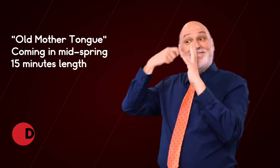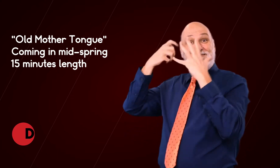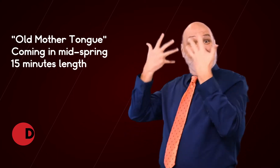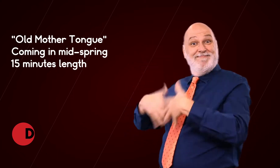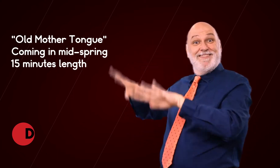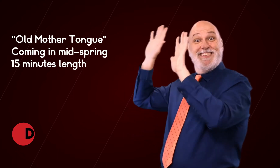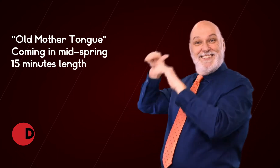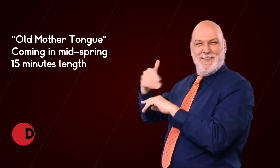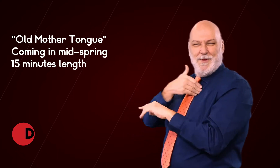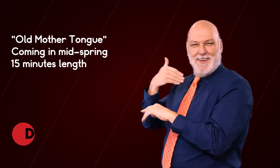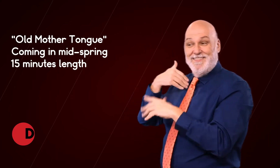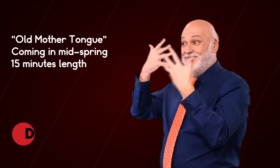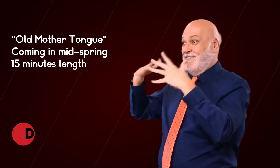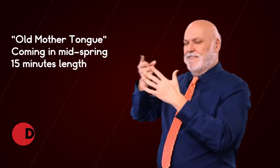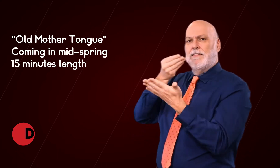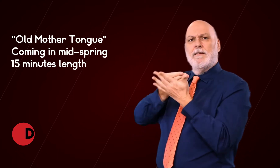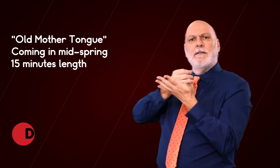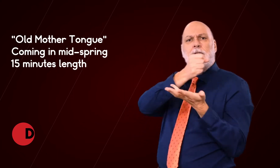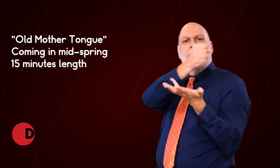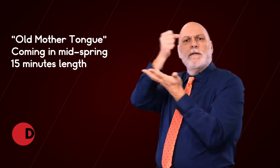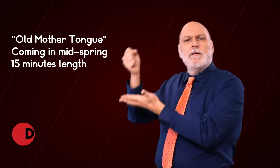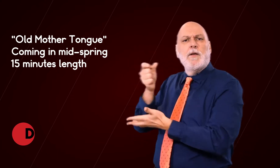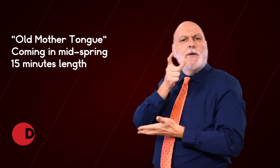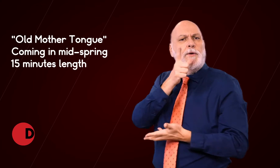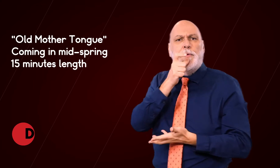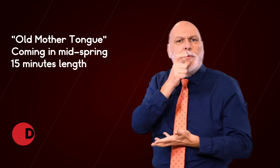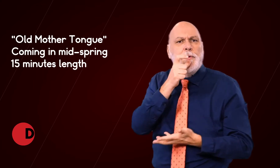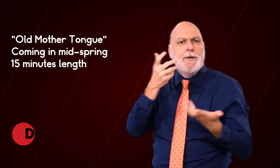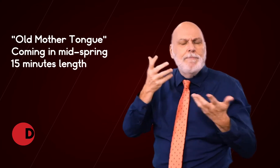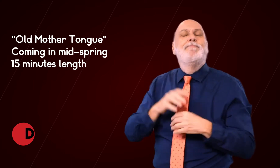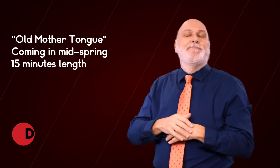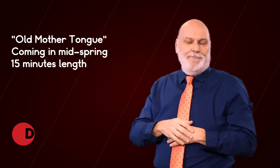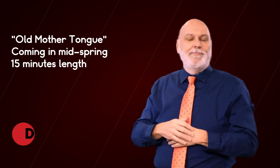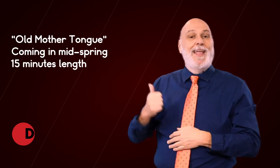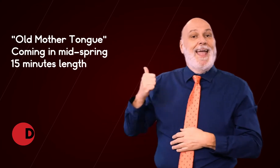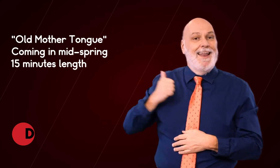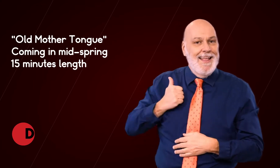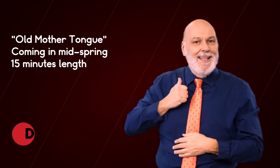All filming was done in the Greater Toronto area,